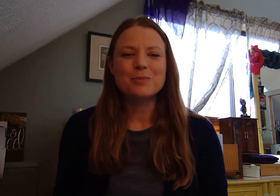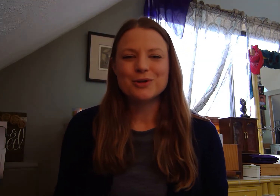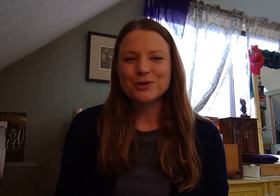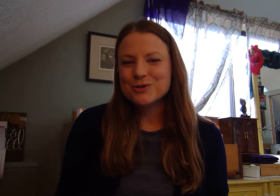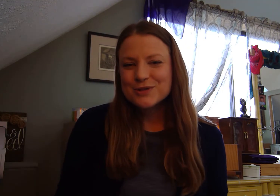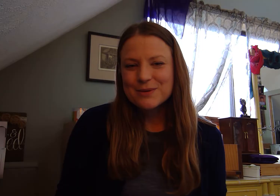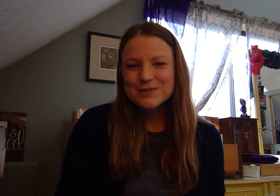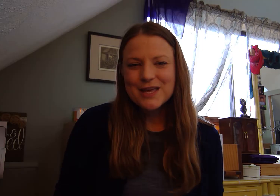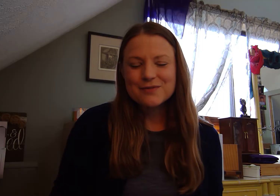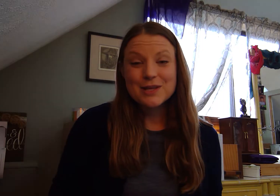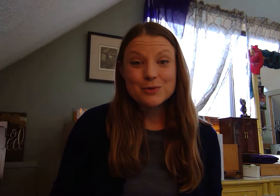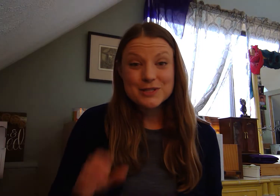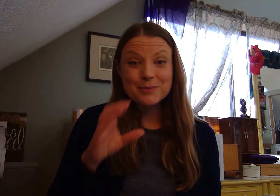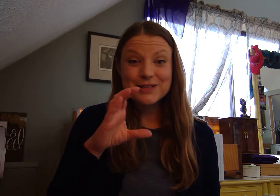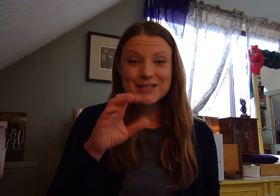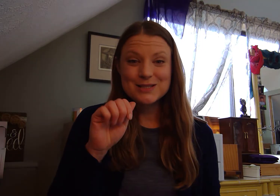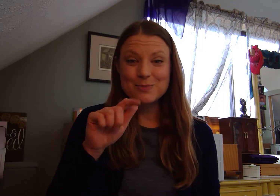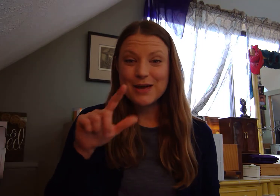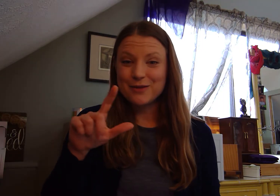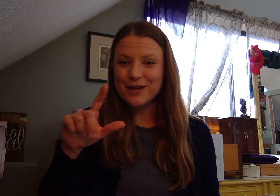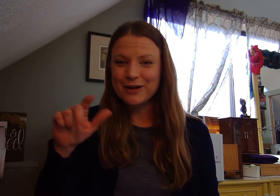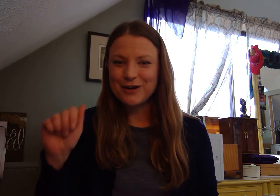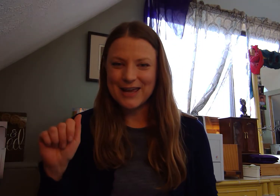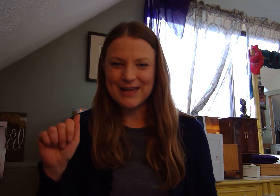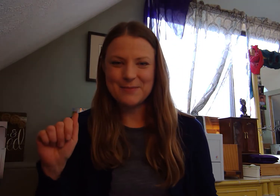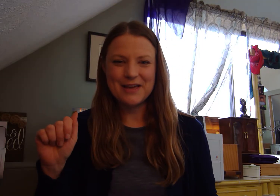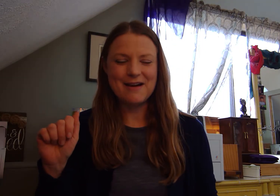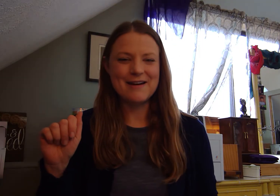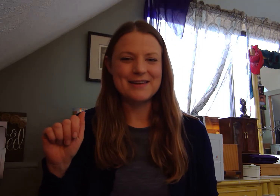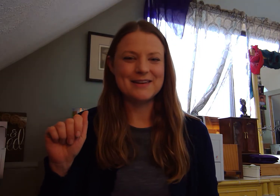people introduce themselves they will typically spell their name like I did